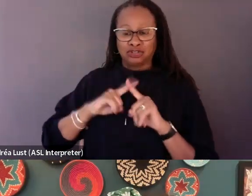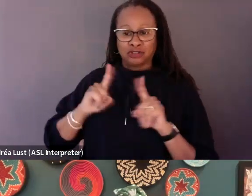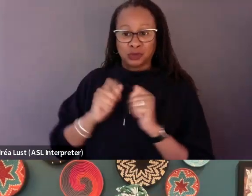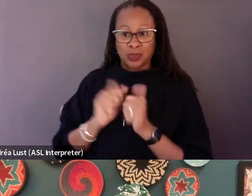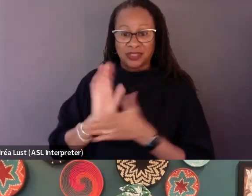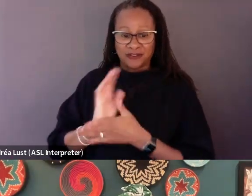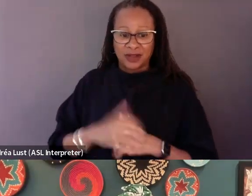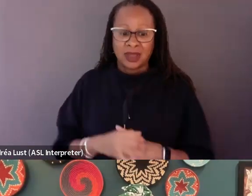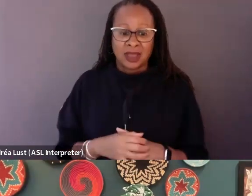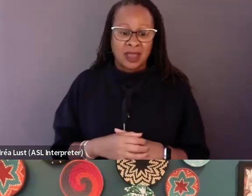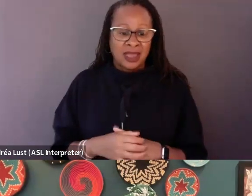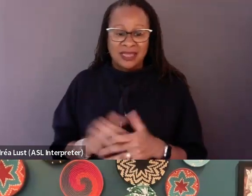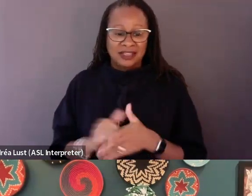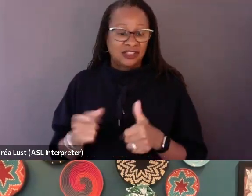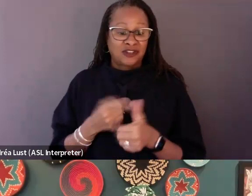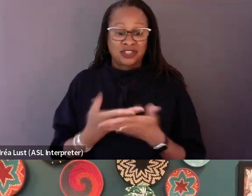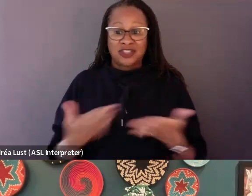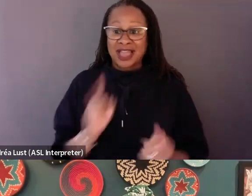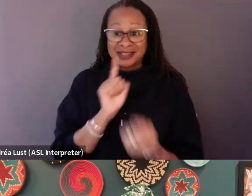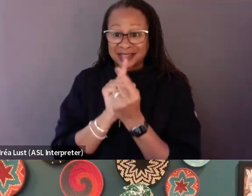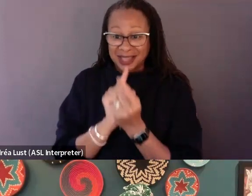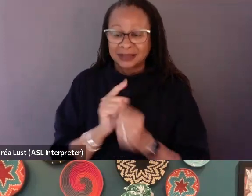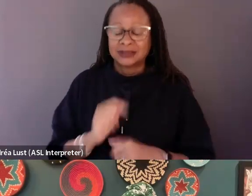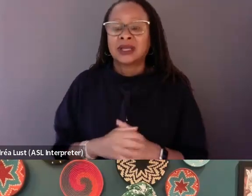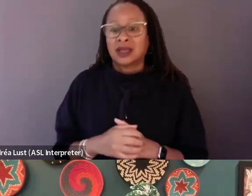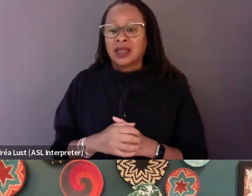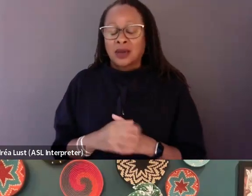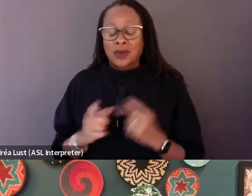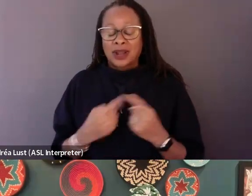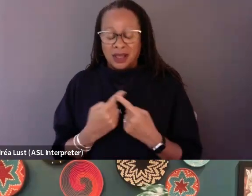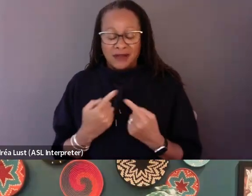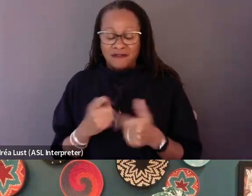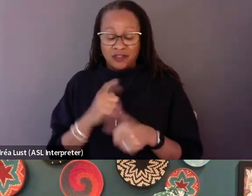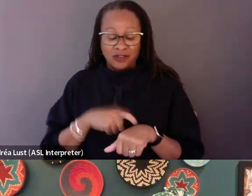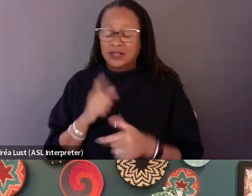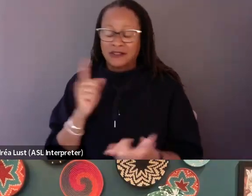which was the first thing we discussed when I met Atanas for the first time. And I asked him,